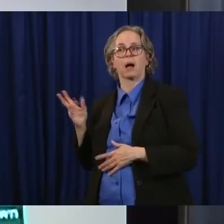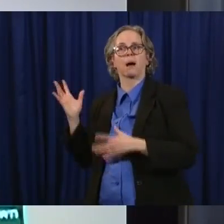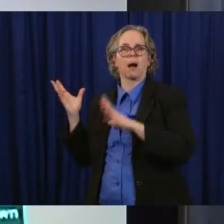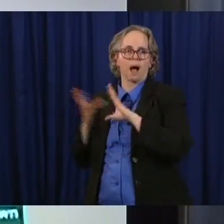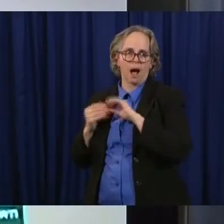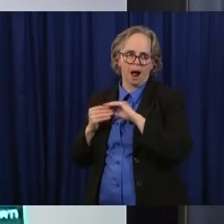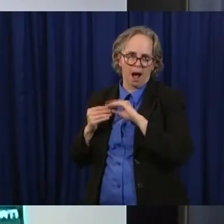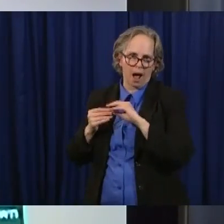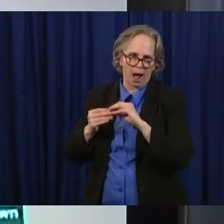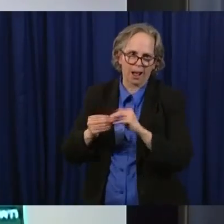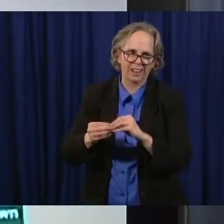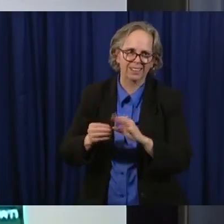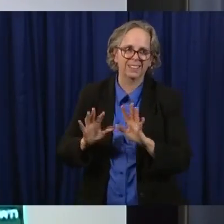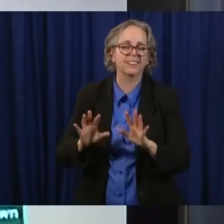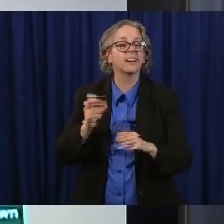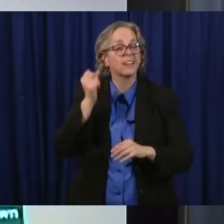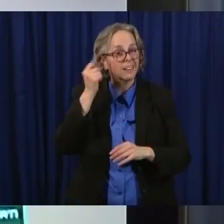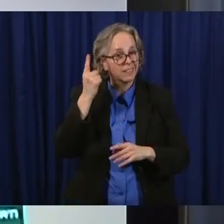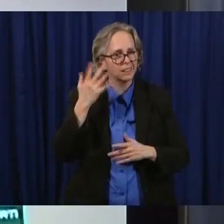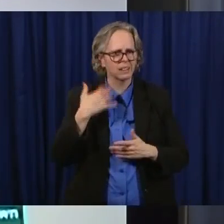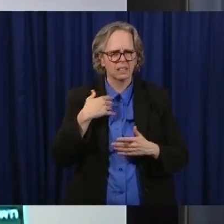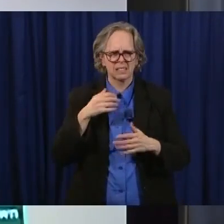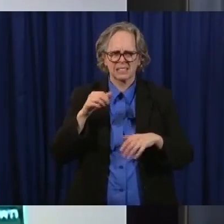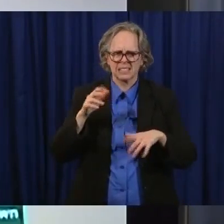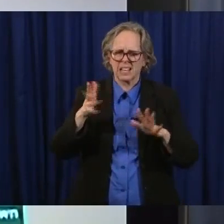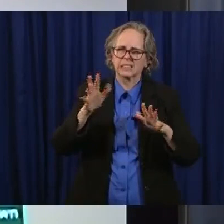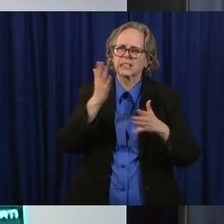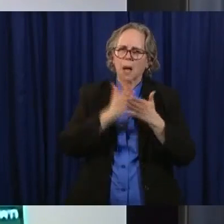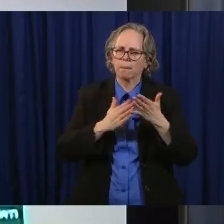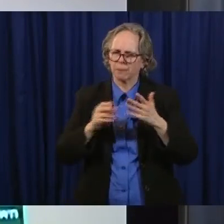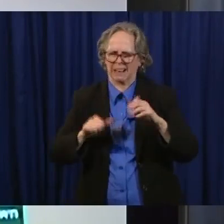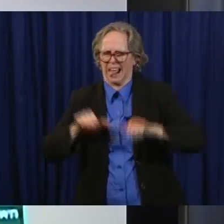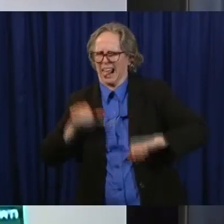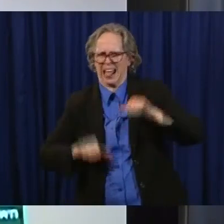RECOMMENDATIONS, I EITHER GO BACK TO THE HISTORY OF TIME TO